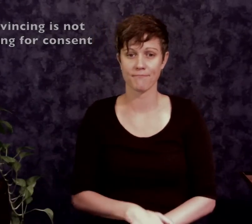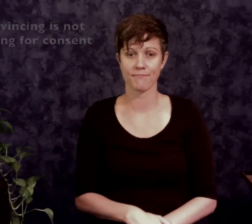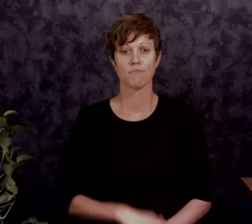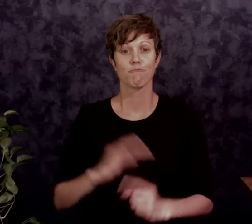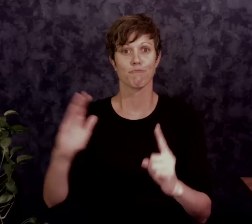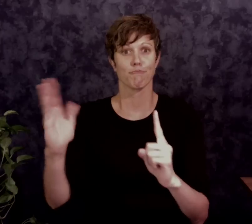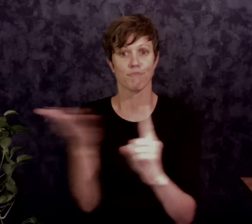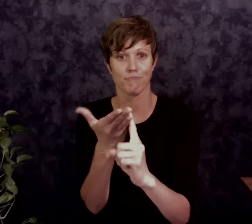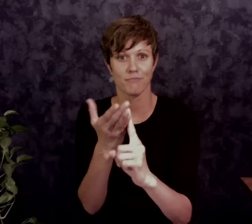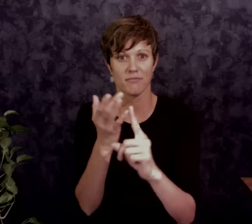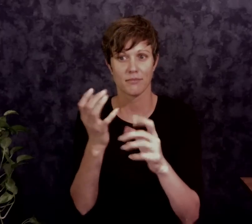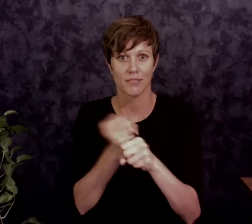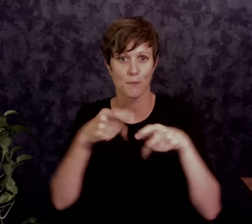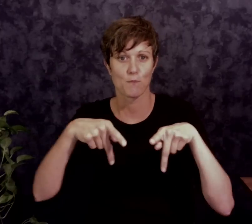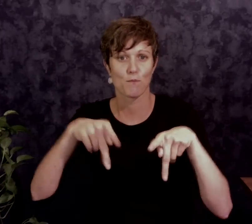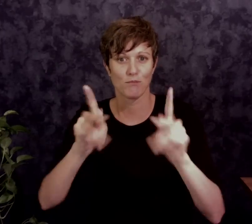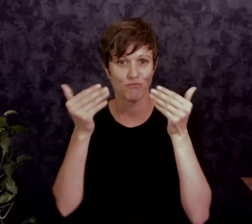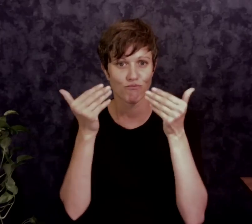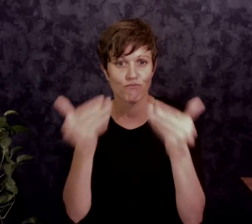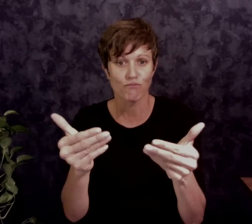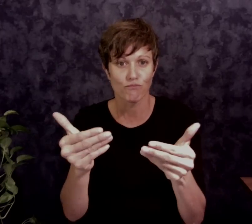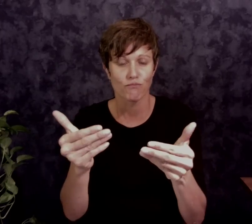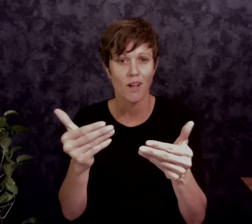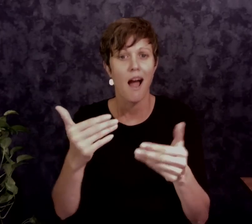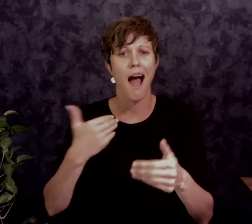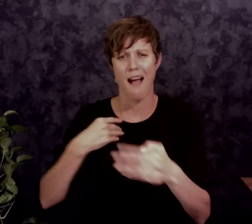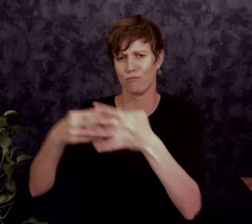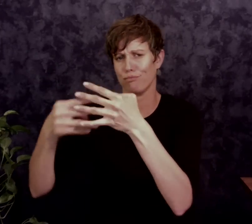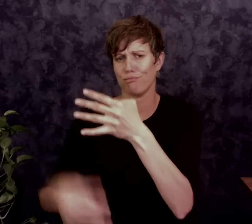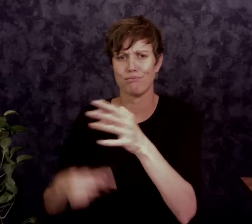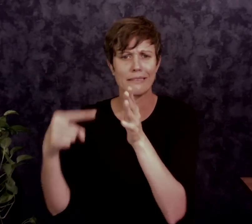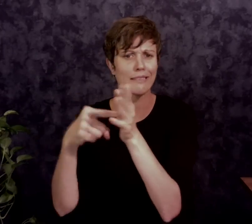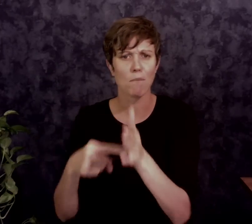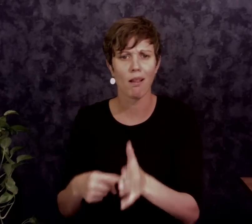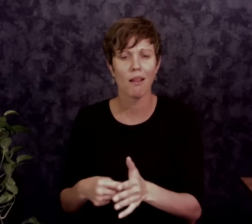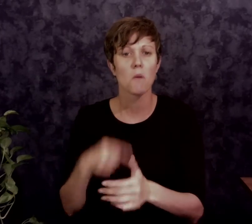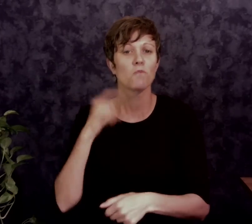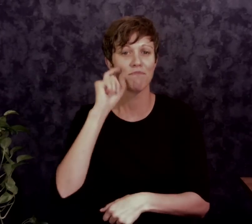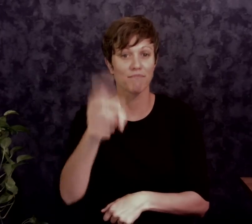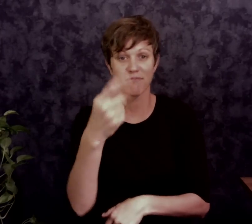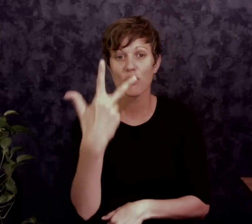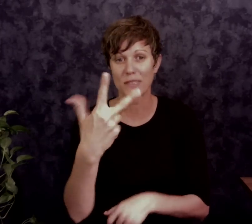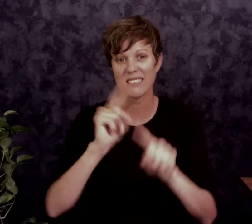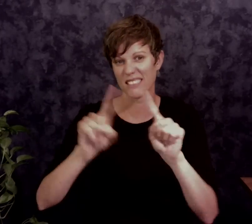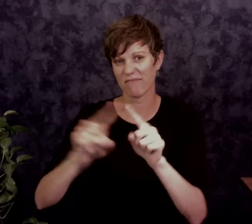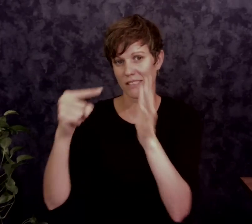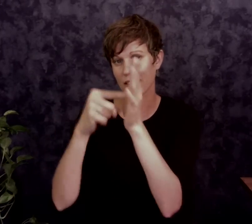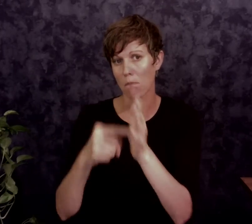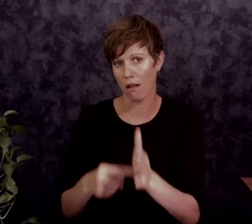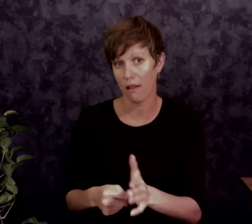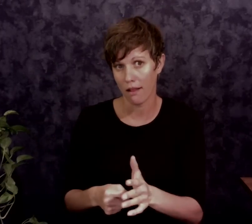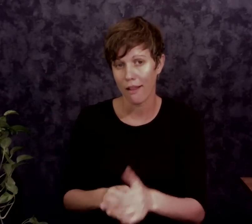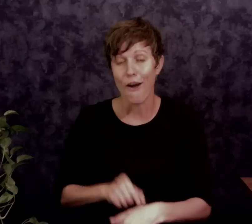There are many different ways of convincing someone to give permission. I will give you three examples.